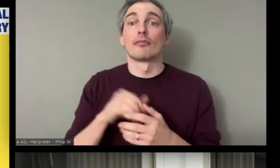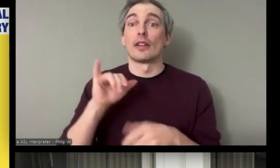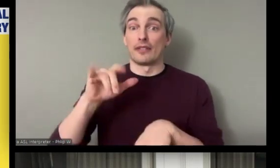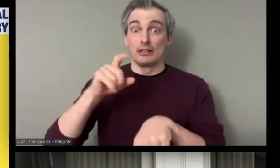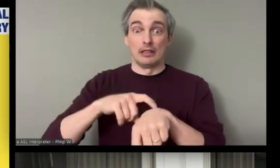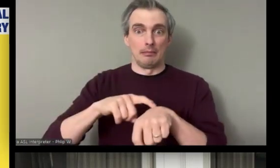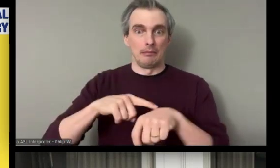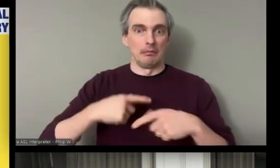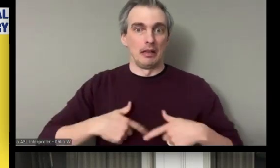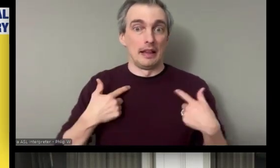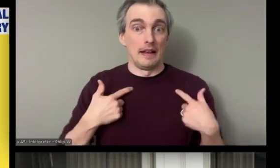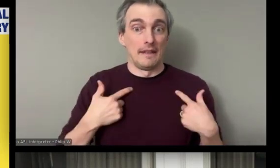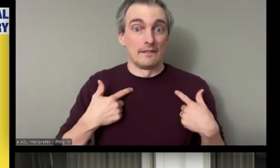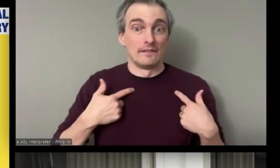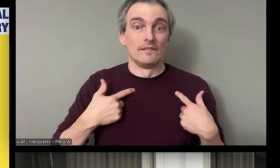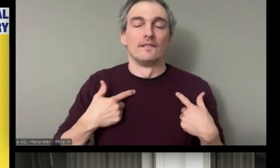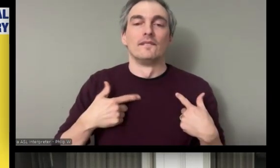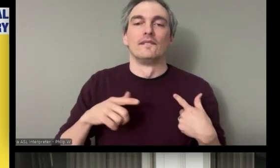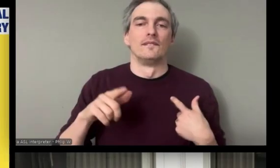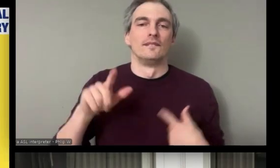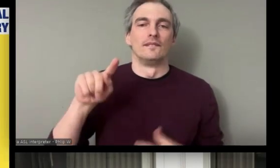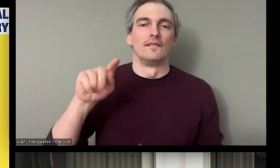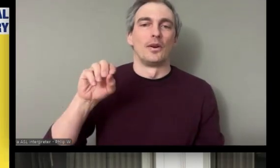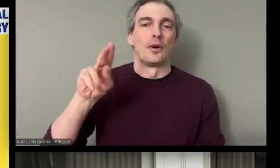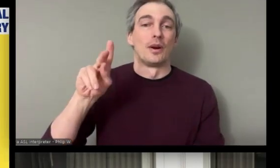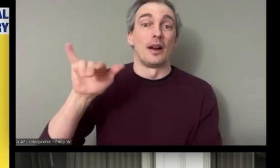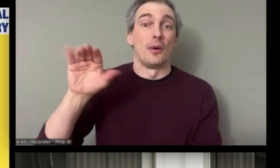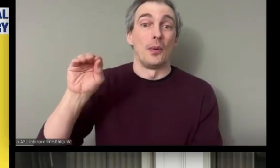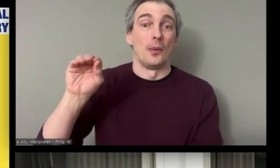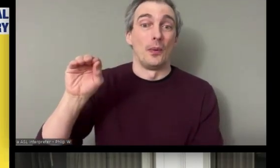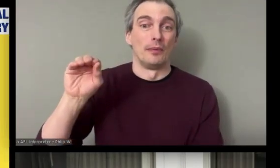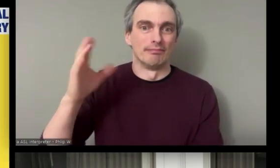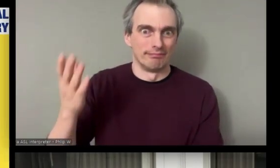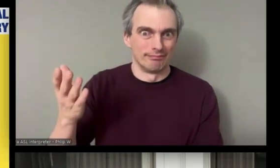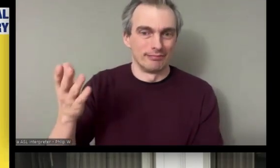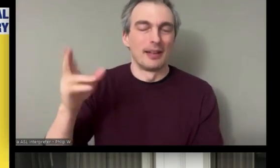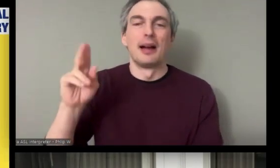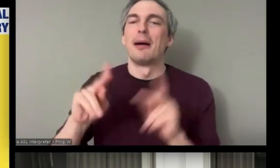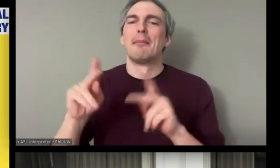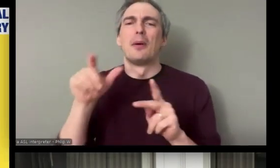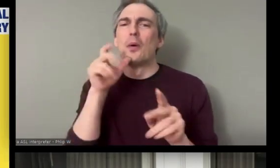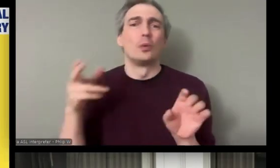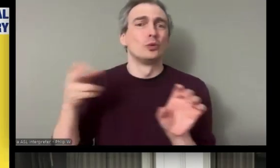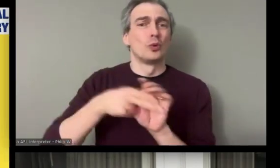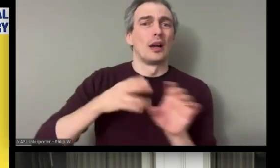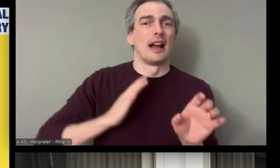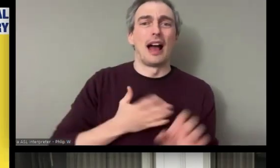And the people in our group that came into our virtual reality Meetup were from all over the world.